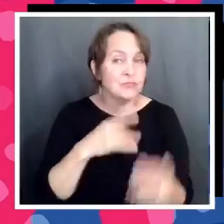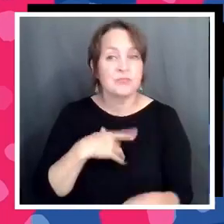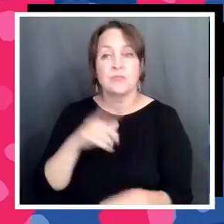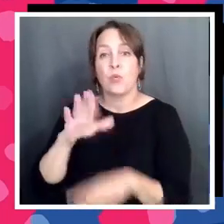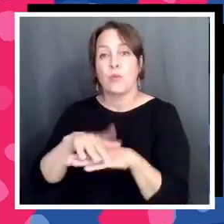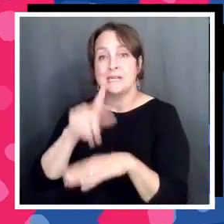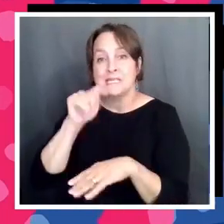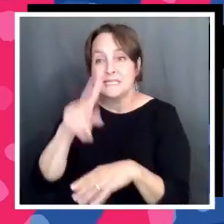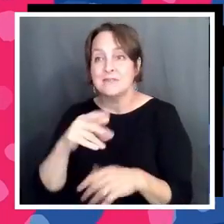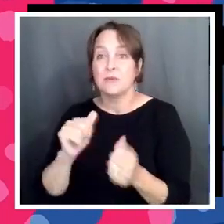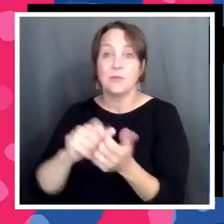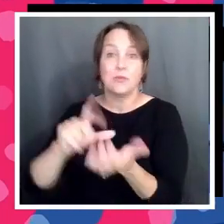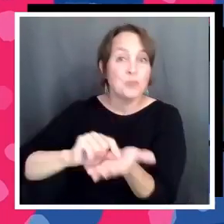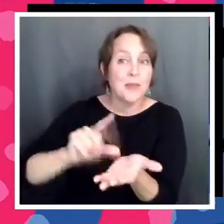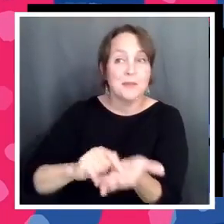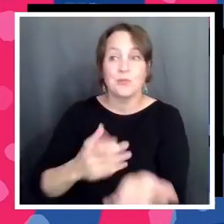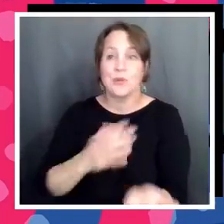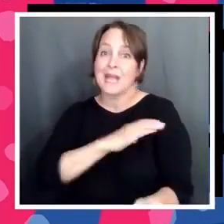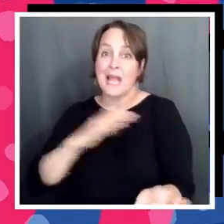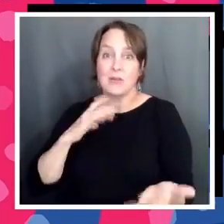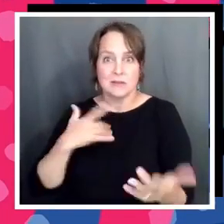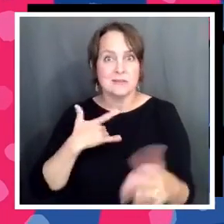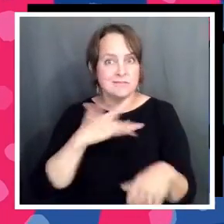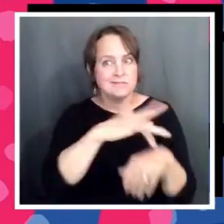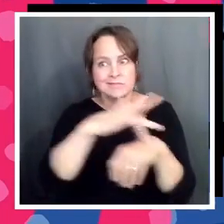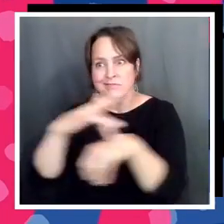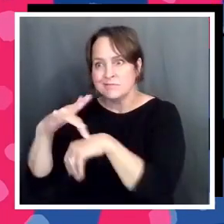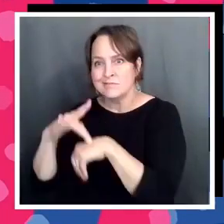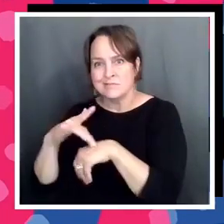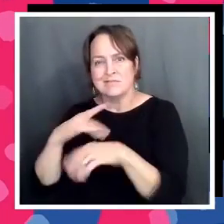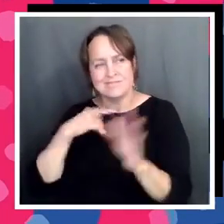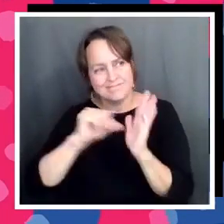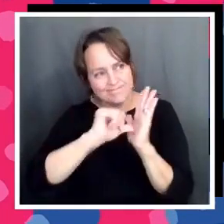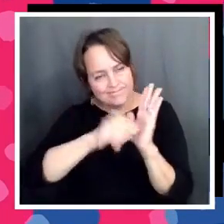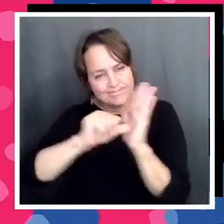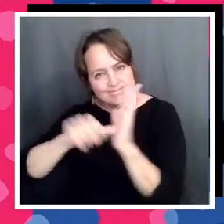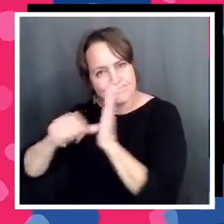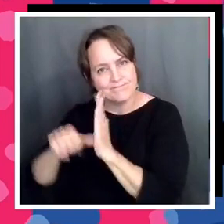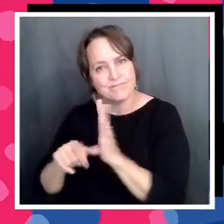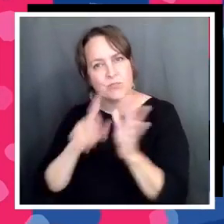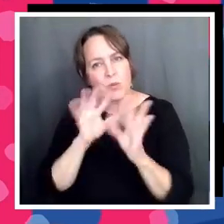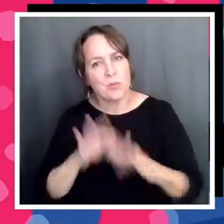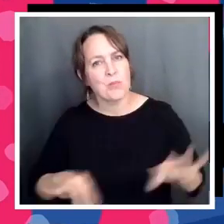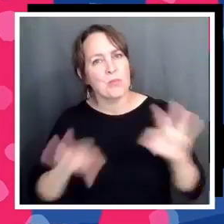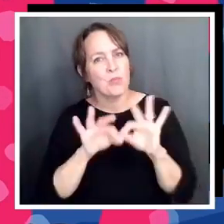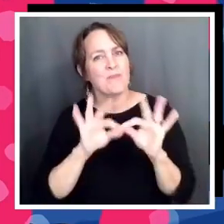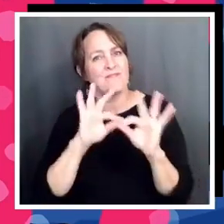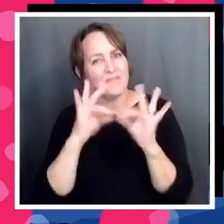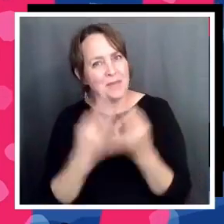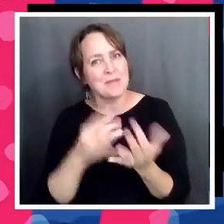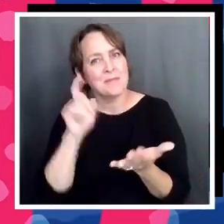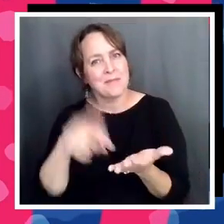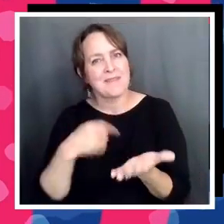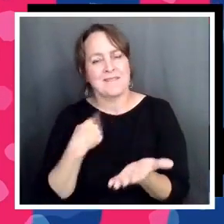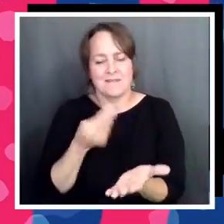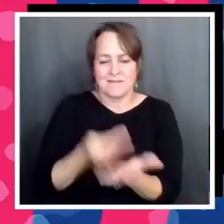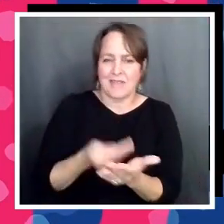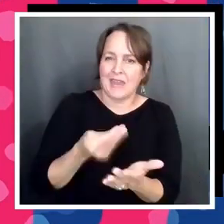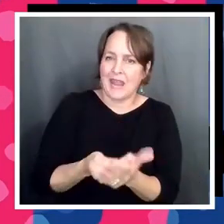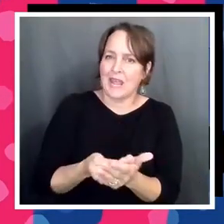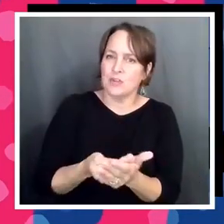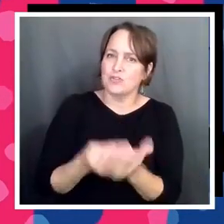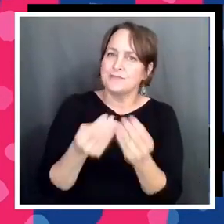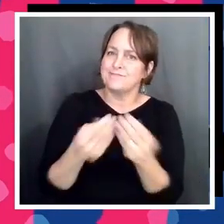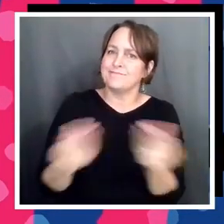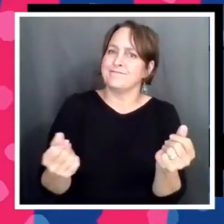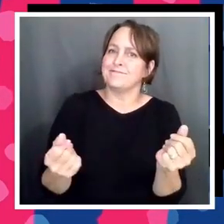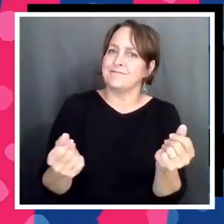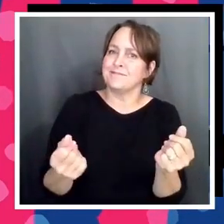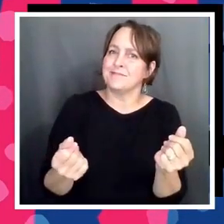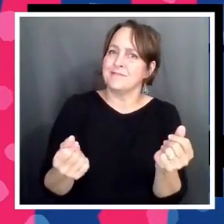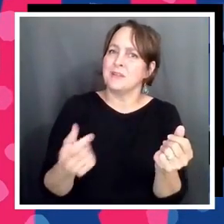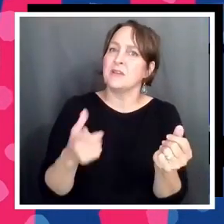I WAS ABLE TO SPEAK ON RADIO,